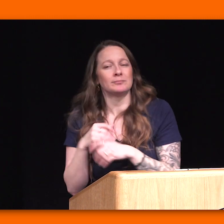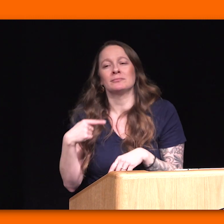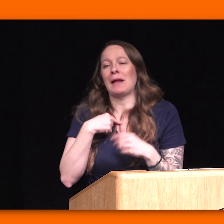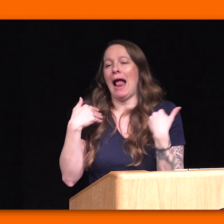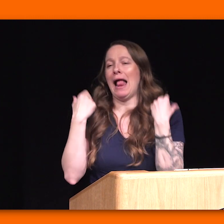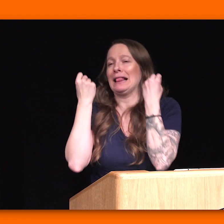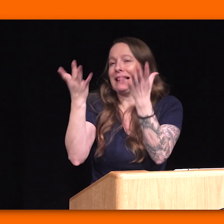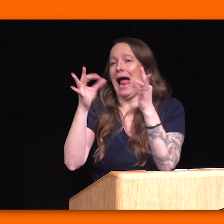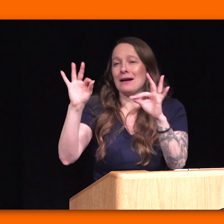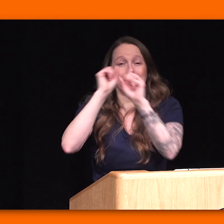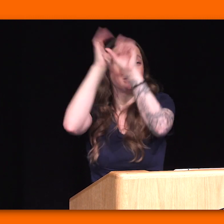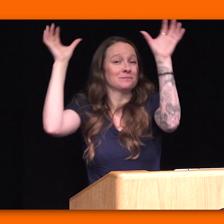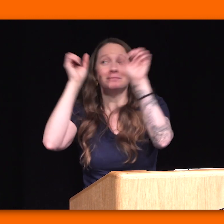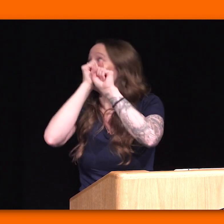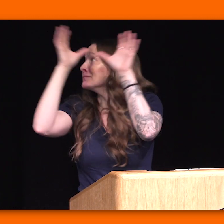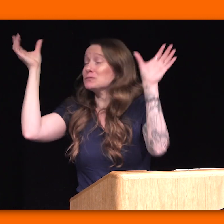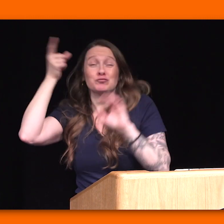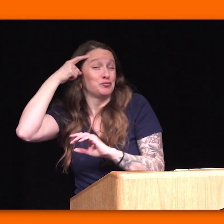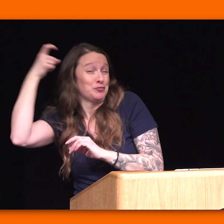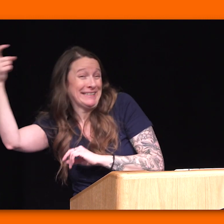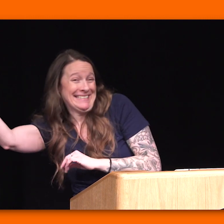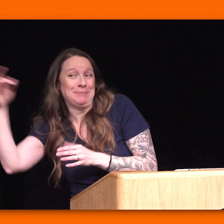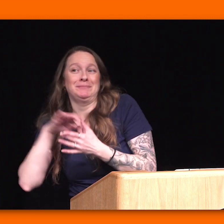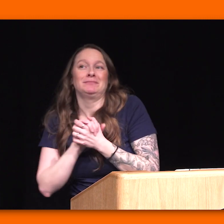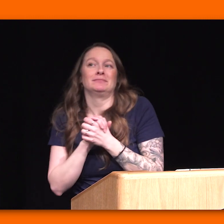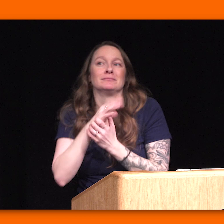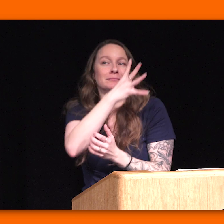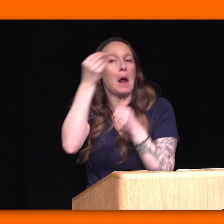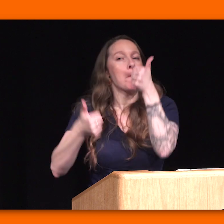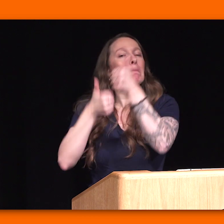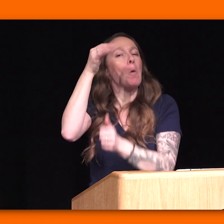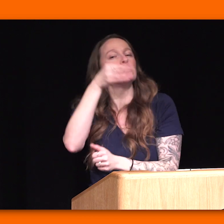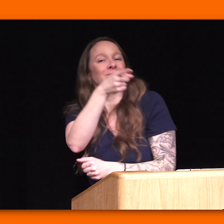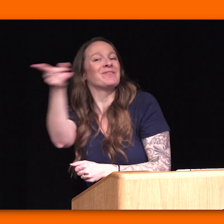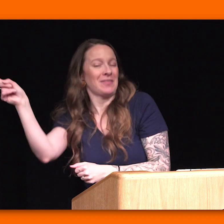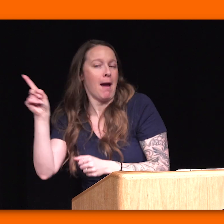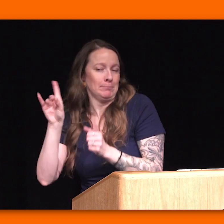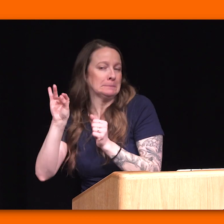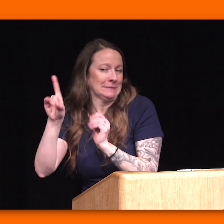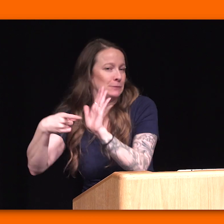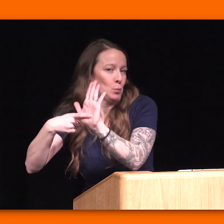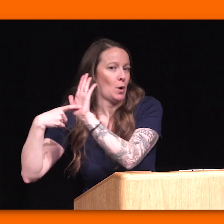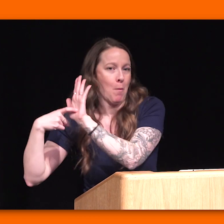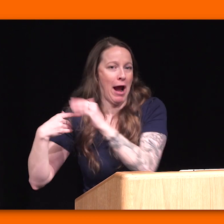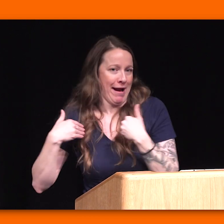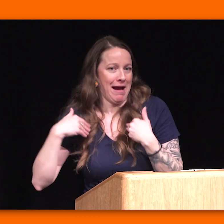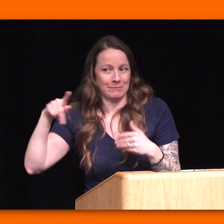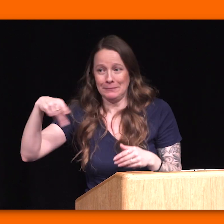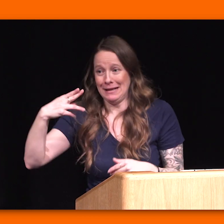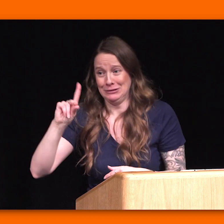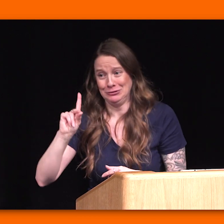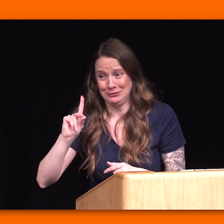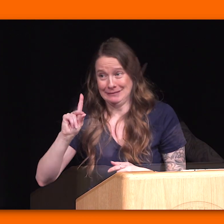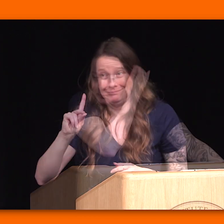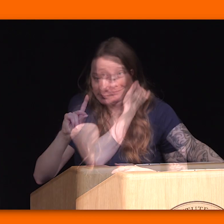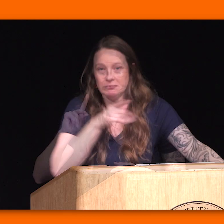So, I knew I wanted to continue with school. I had a lot of dreams at that point, and most of them did require a PhD.